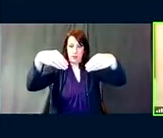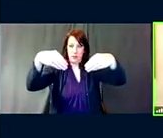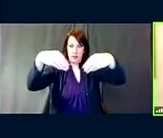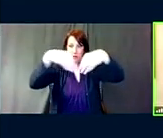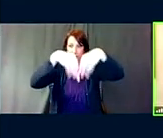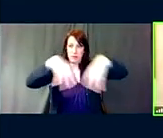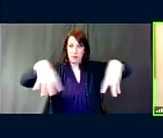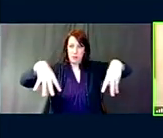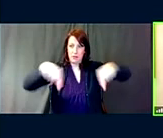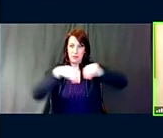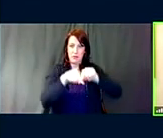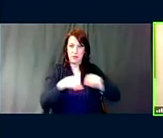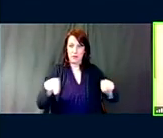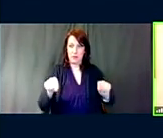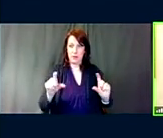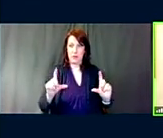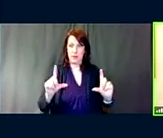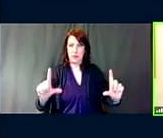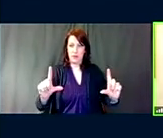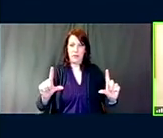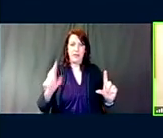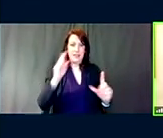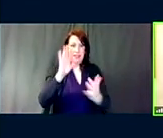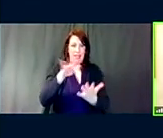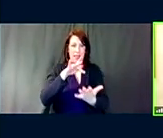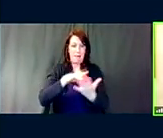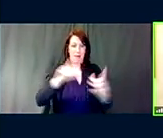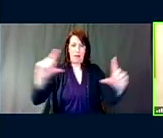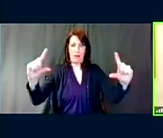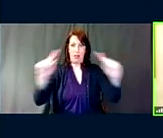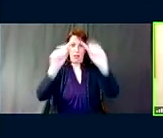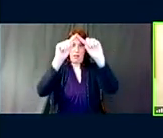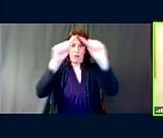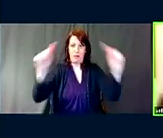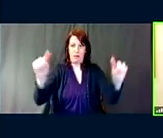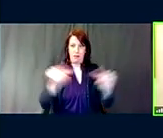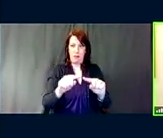ANCESTRAL POPULATIONS THAT CONTRIBUTE TO GENES TO, IF YOU